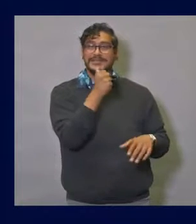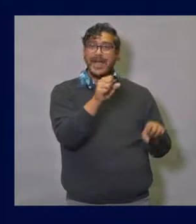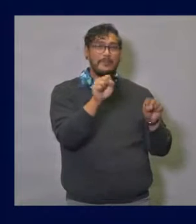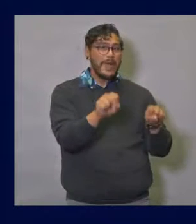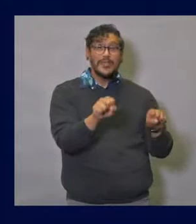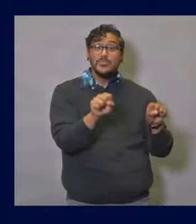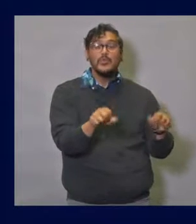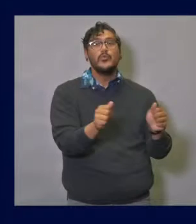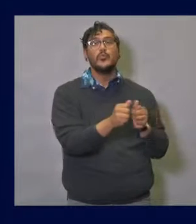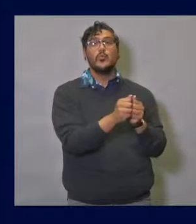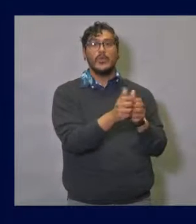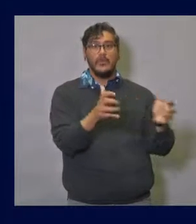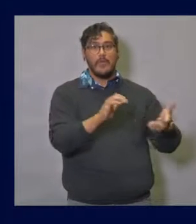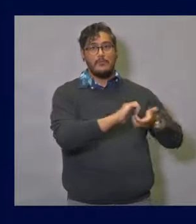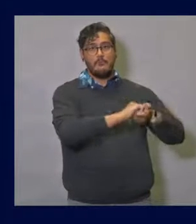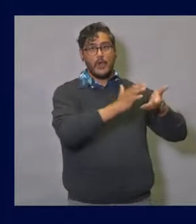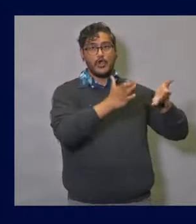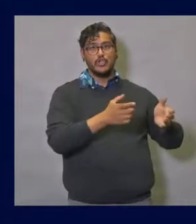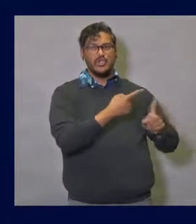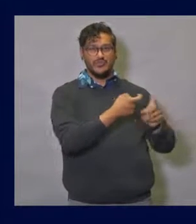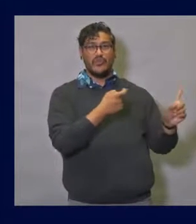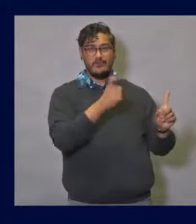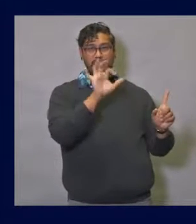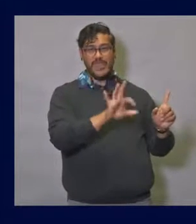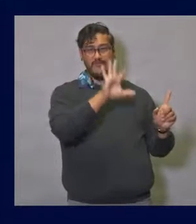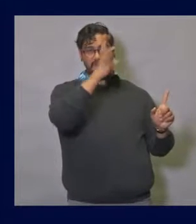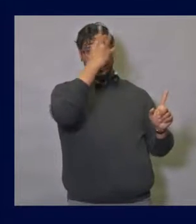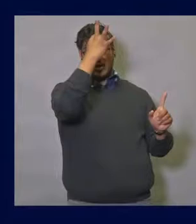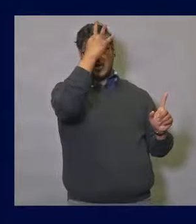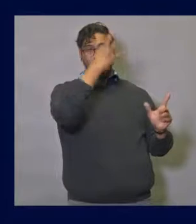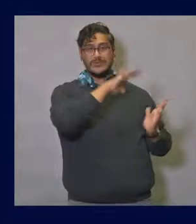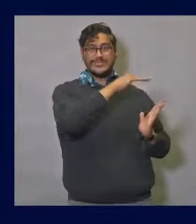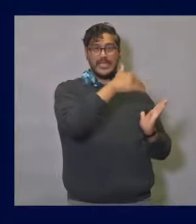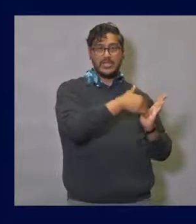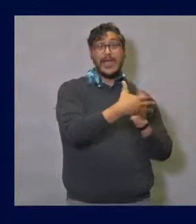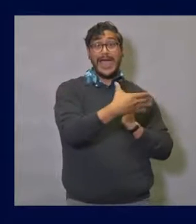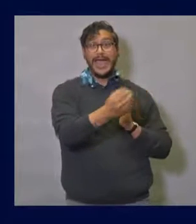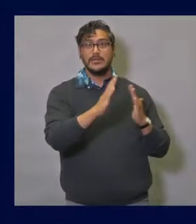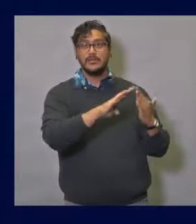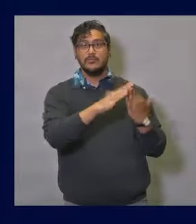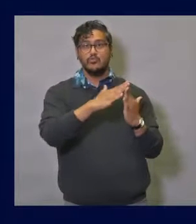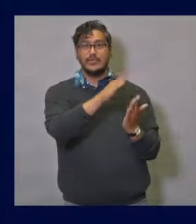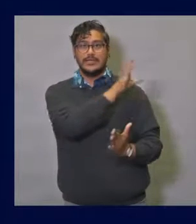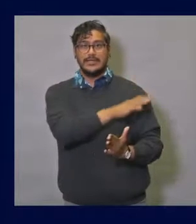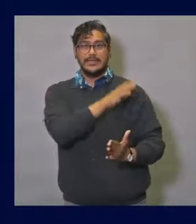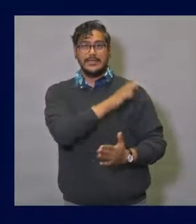RATES IN THESE COMMUNITIES WOULD NOT BE POSSIBLE WITHOUT OUR PARTNERS AT THE FEDERALLY